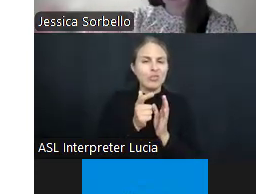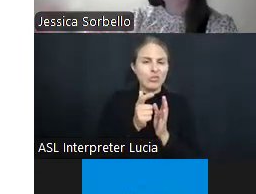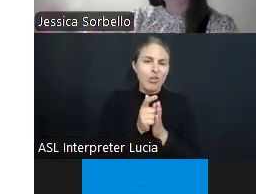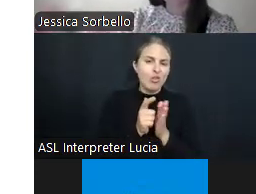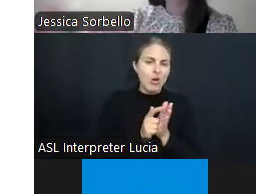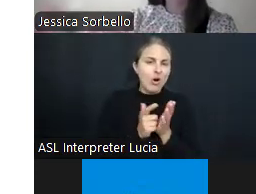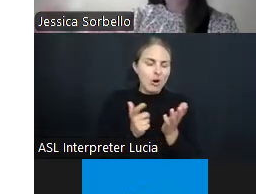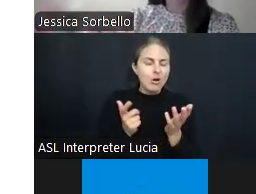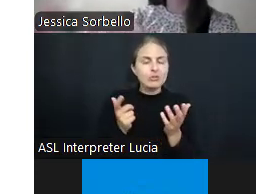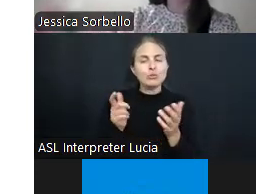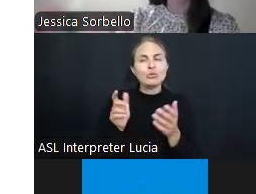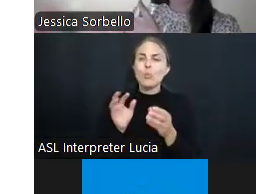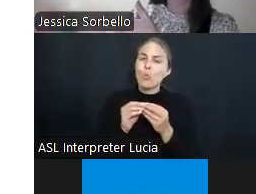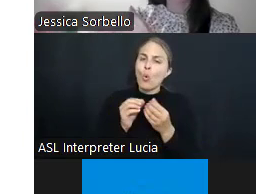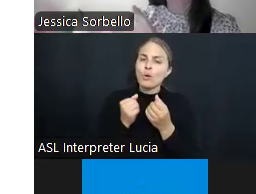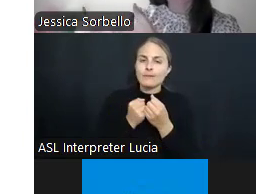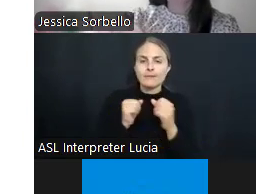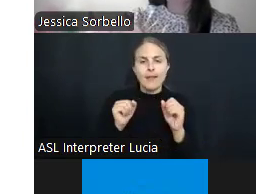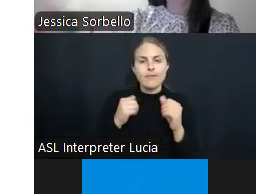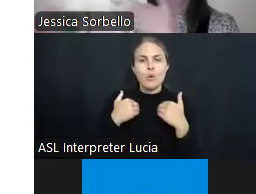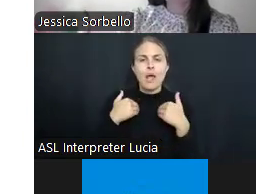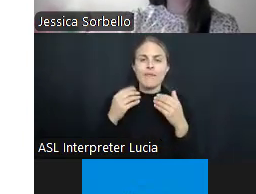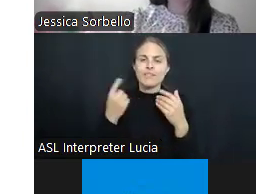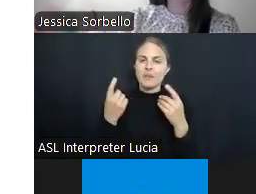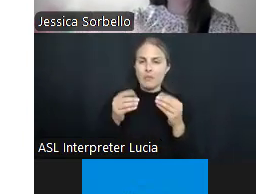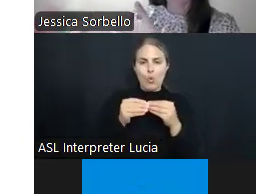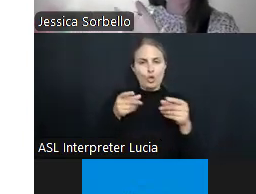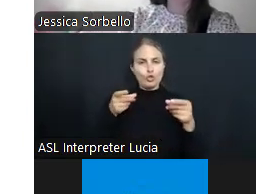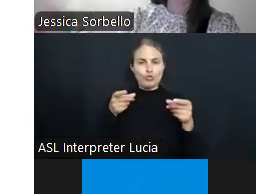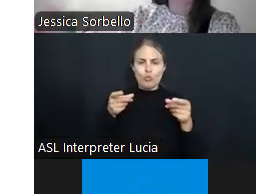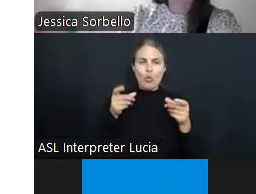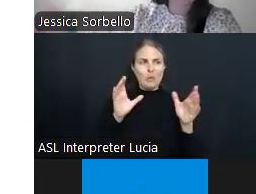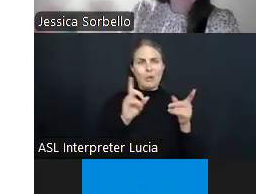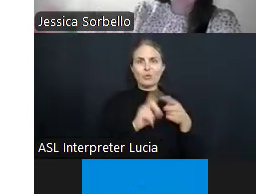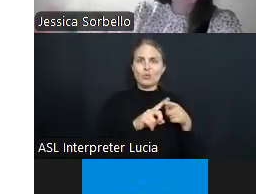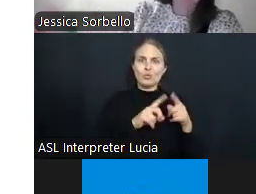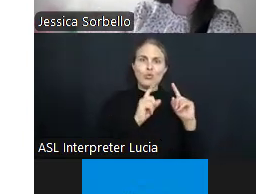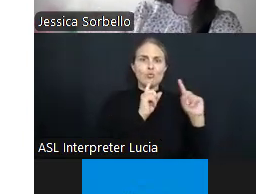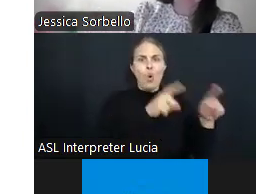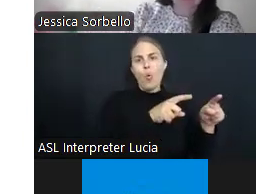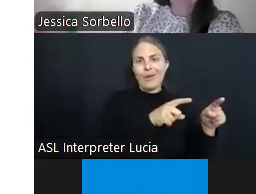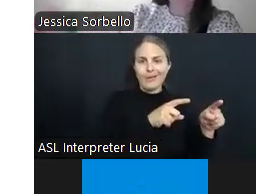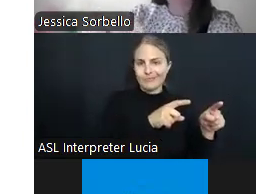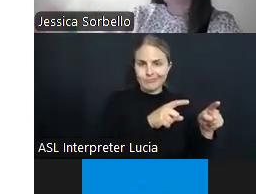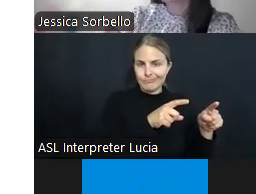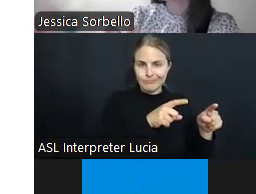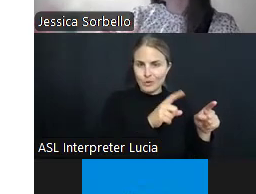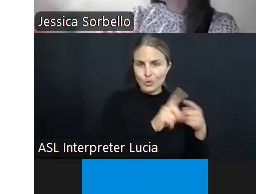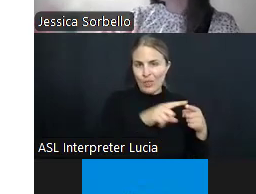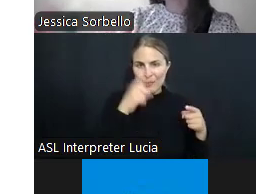market or whatnot.